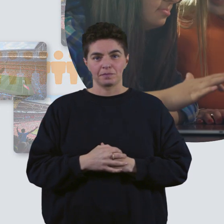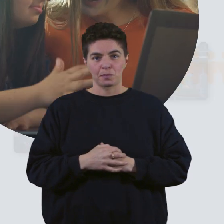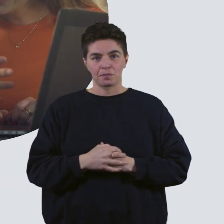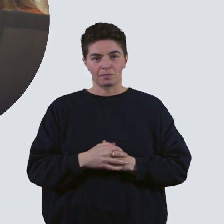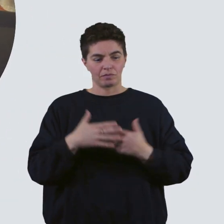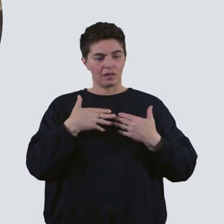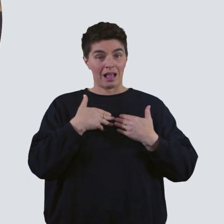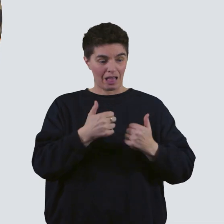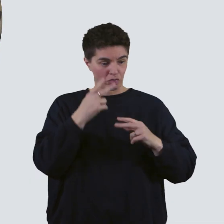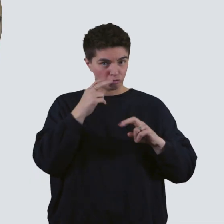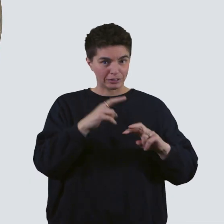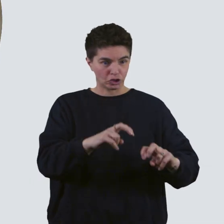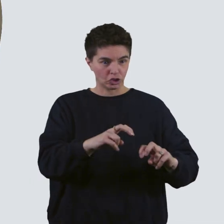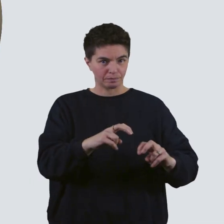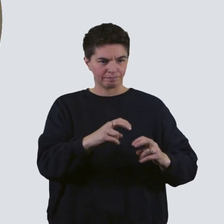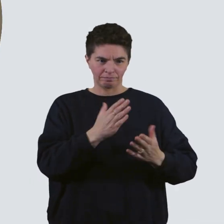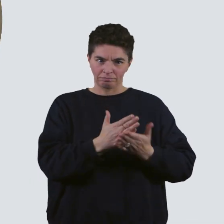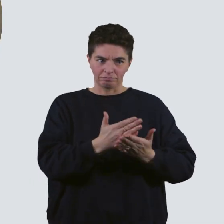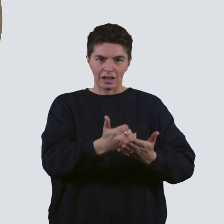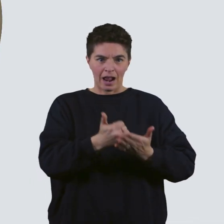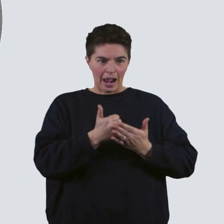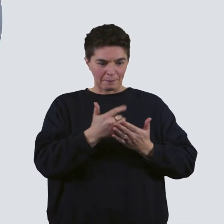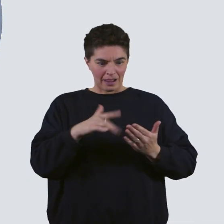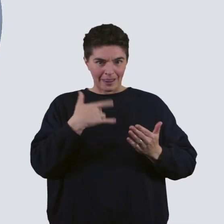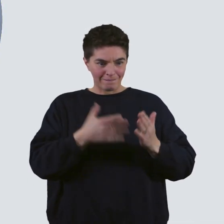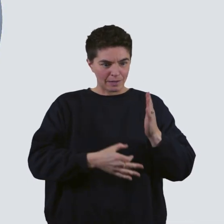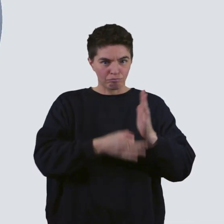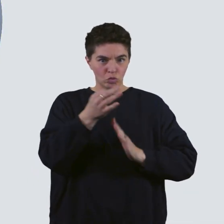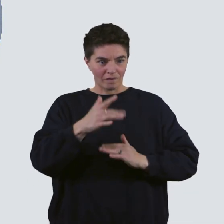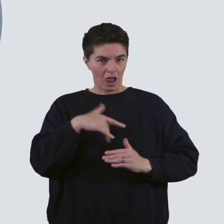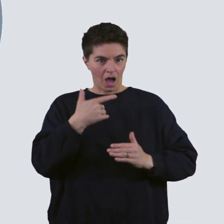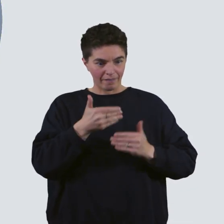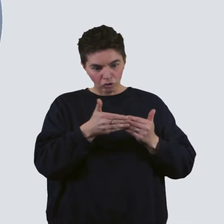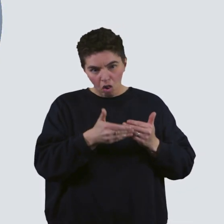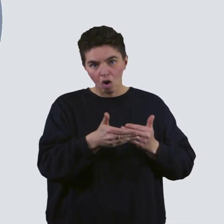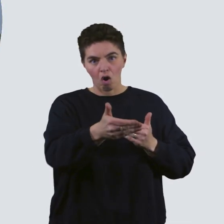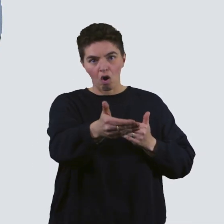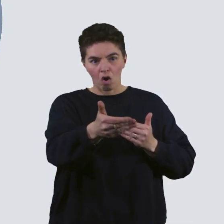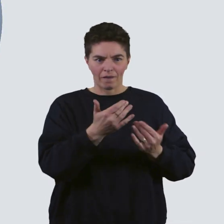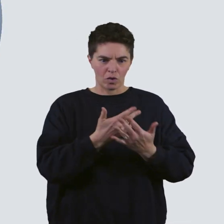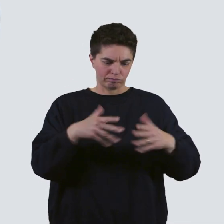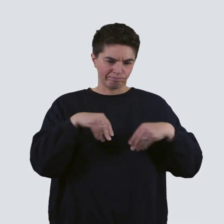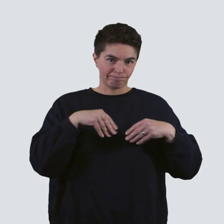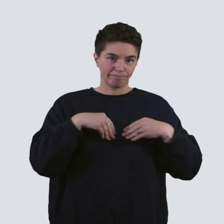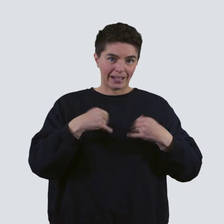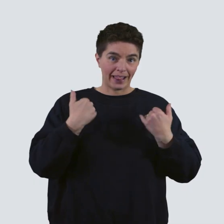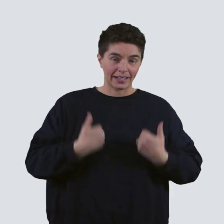Health research is helping us to live better and longer with many illnesses.